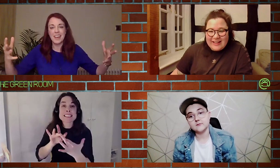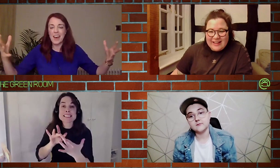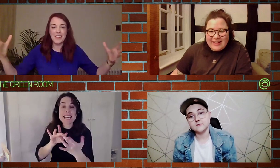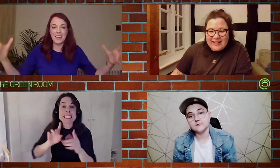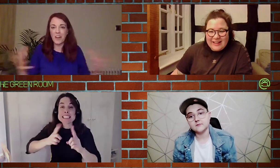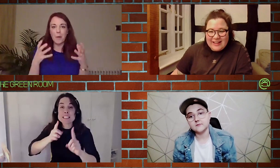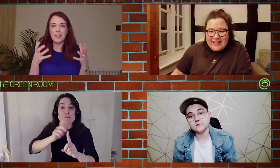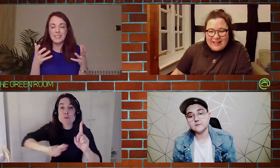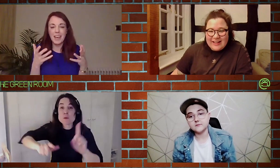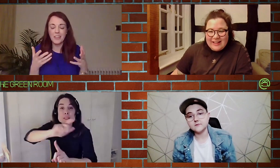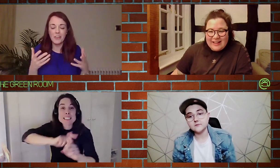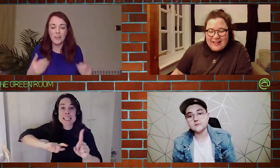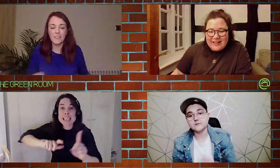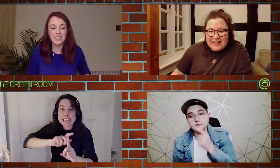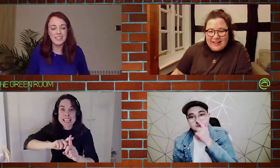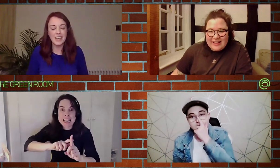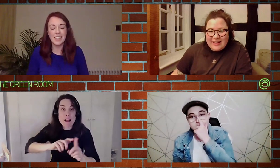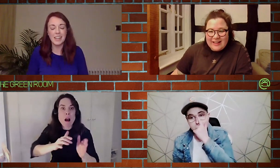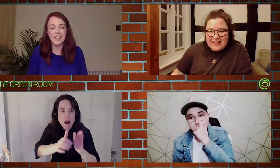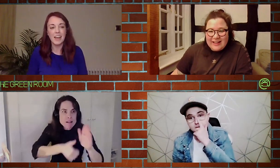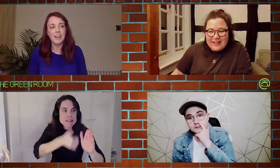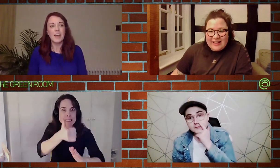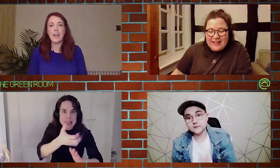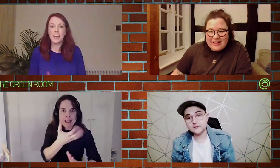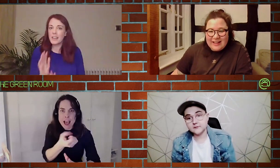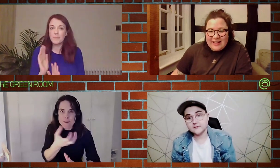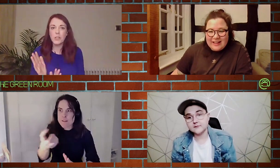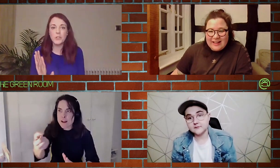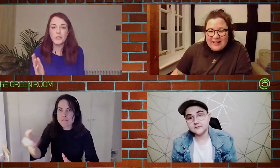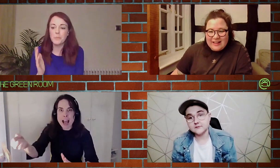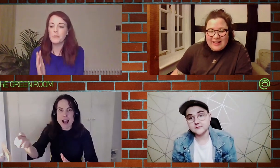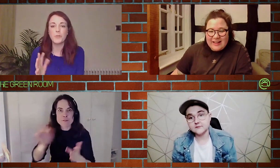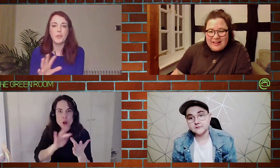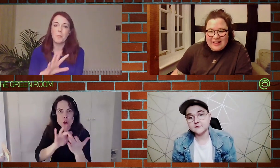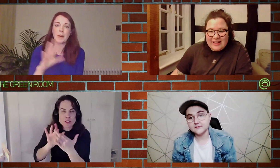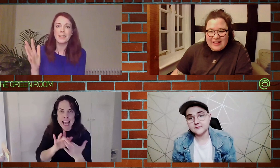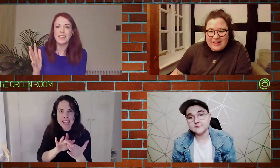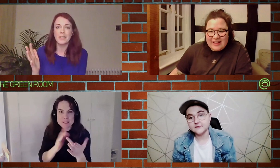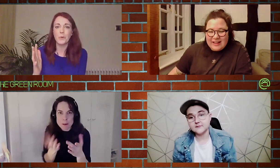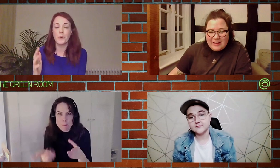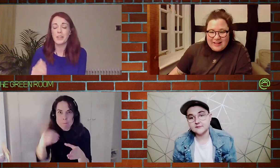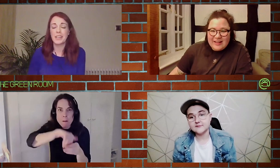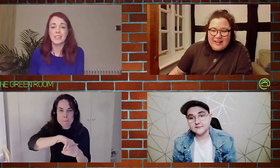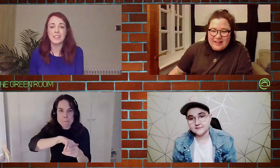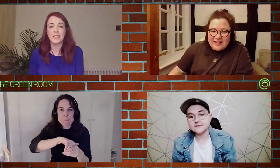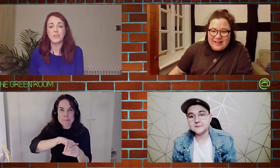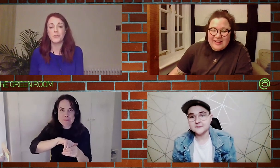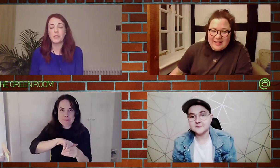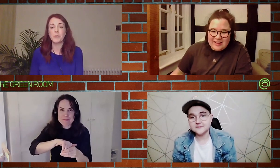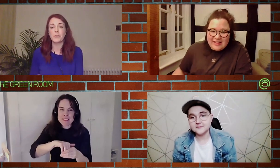and then a coming together of this and you do a beautiful job. I think the whole thing is just really beautiful and